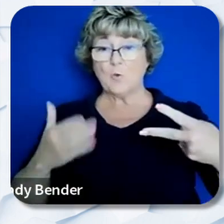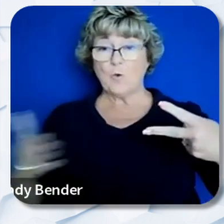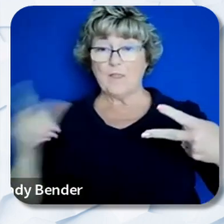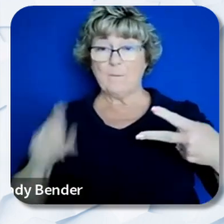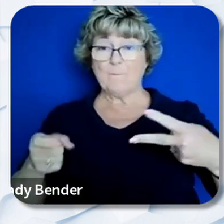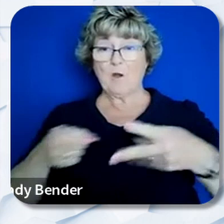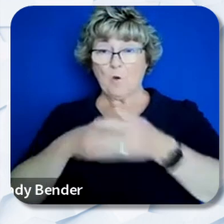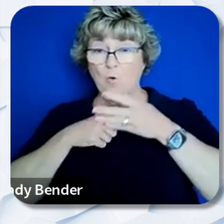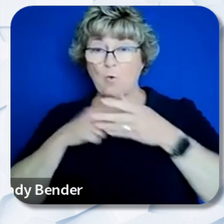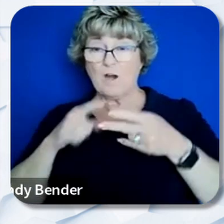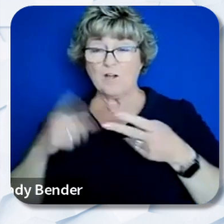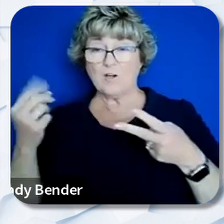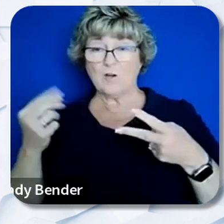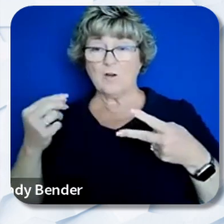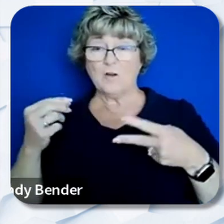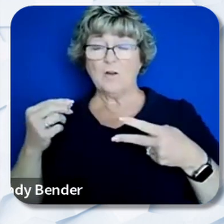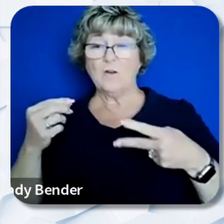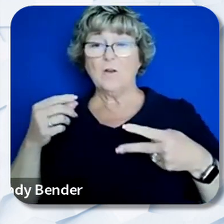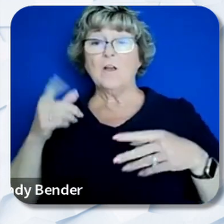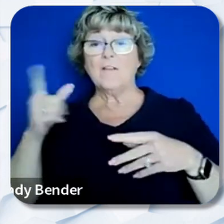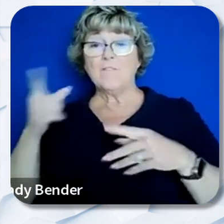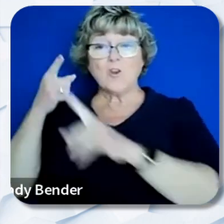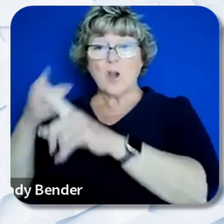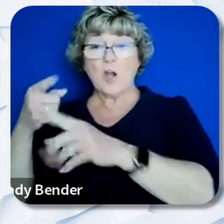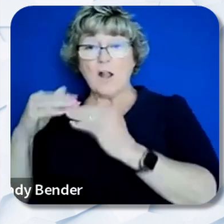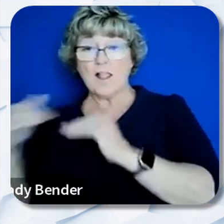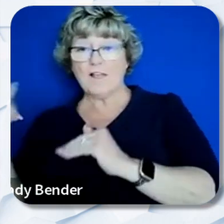be required to do as Targeted Level 1 or 2. You have to complete the data drill down which